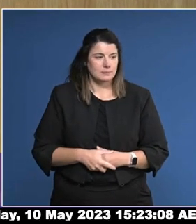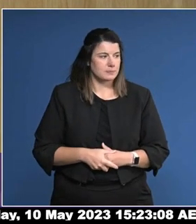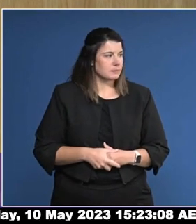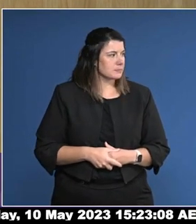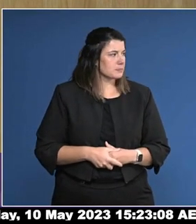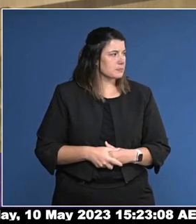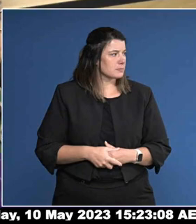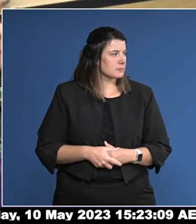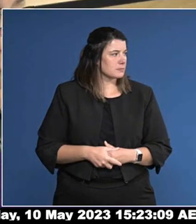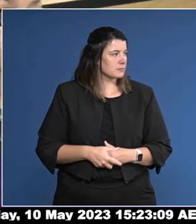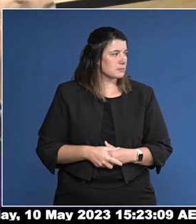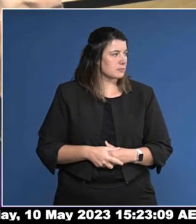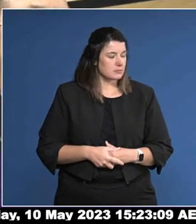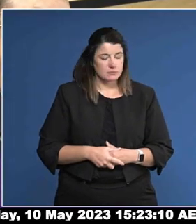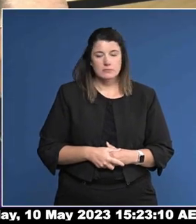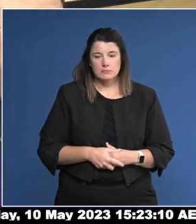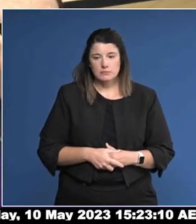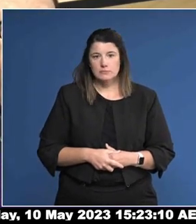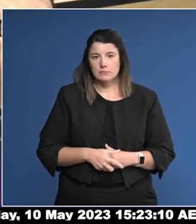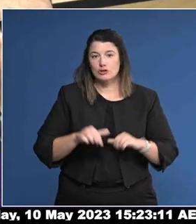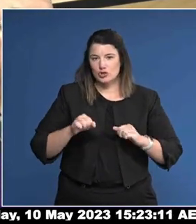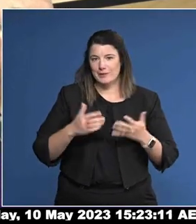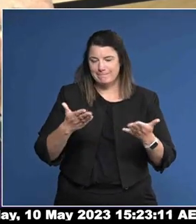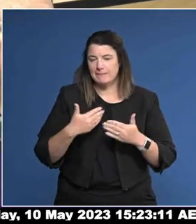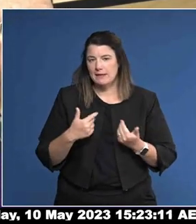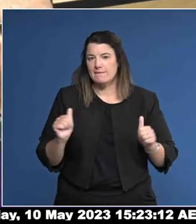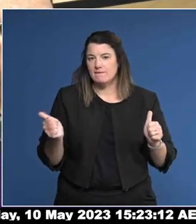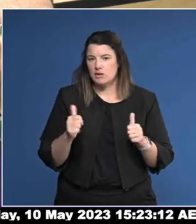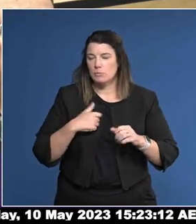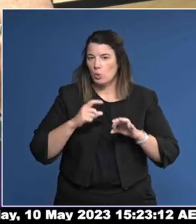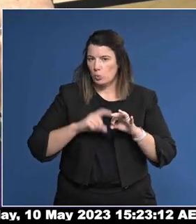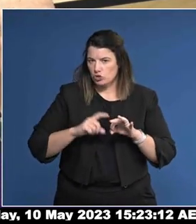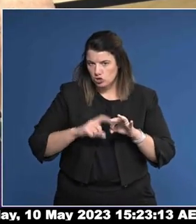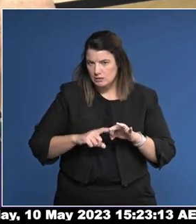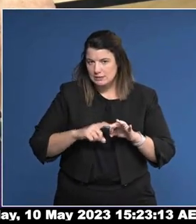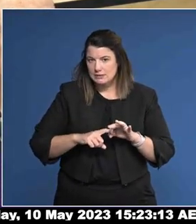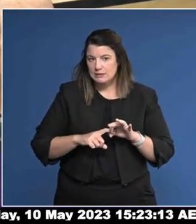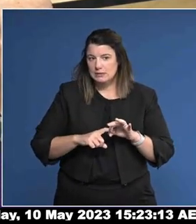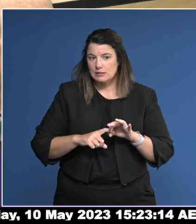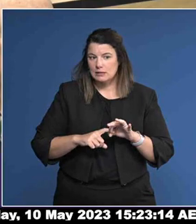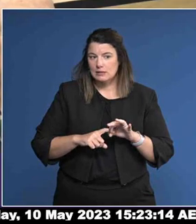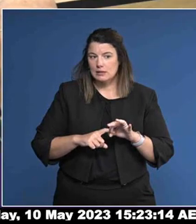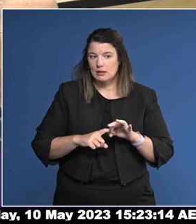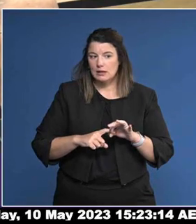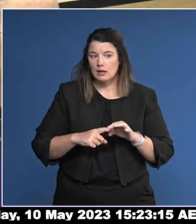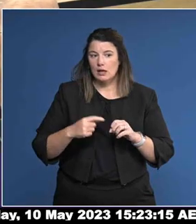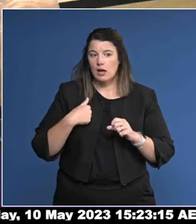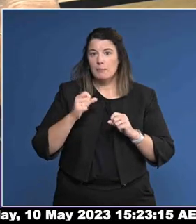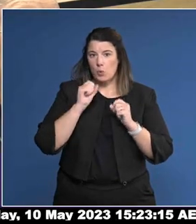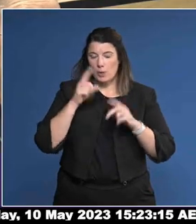Your Honour, that's - Chair, they're the questions that I have. I just note we're quite pressed for time in terms of questions.